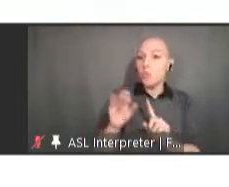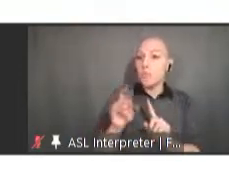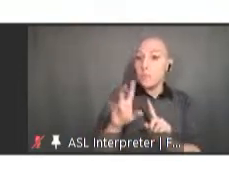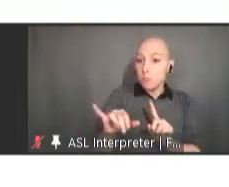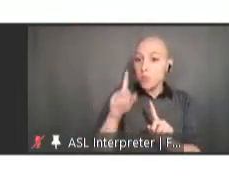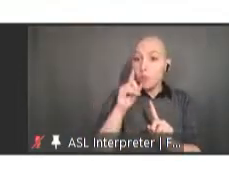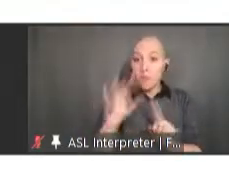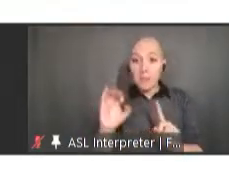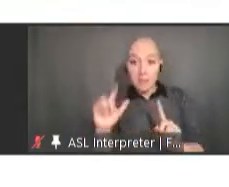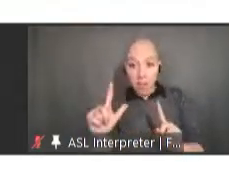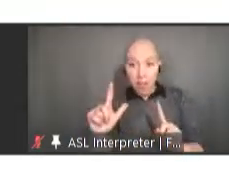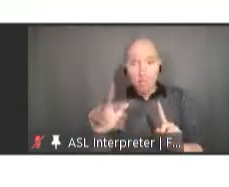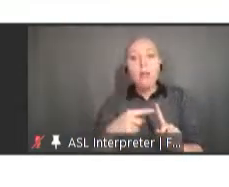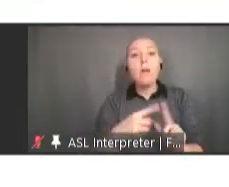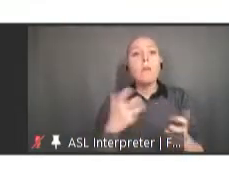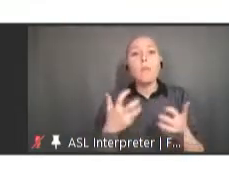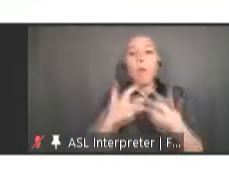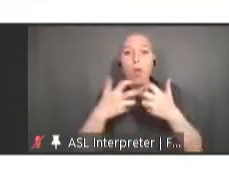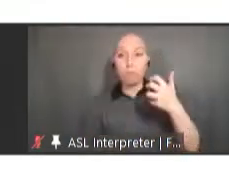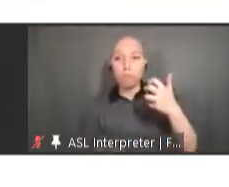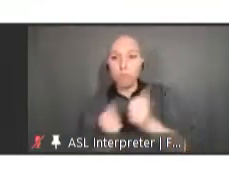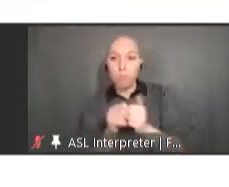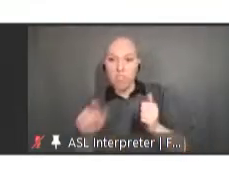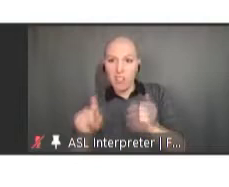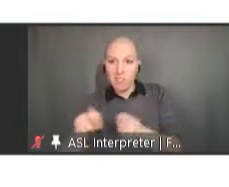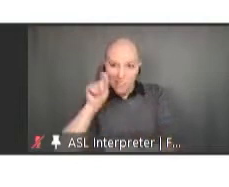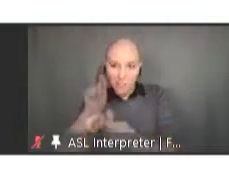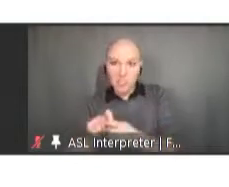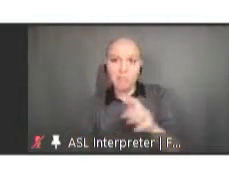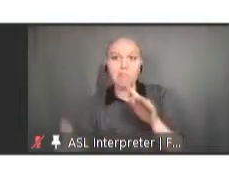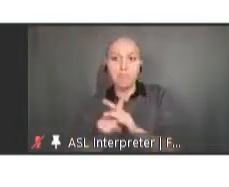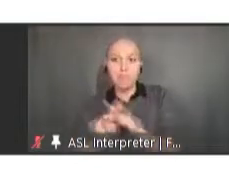to the variant, which is one of the reasons we've observed immune evasion to the virus.